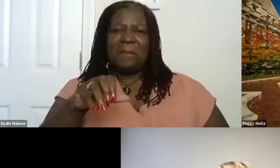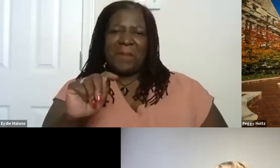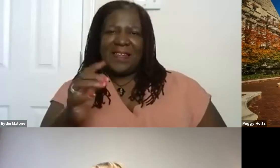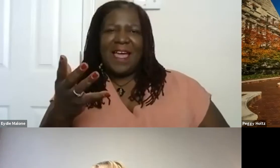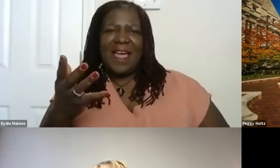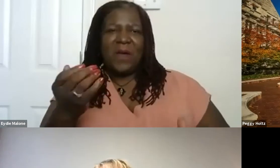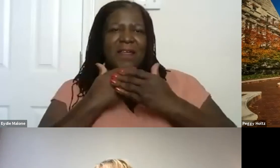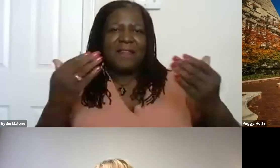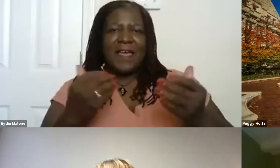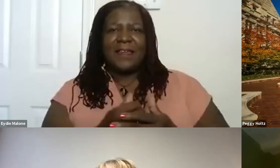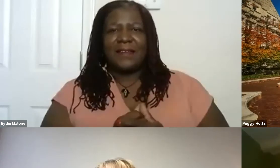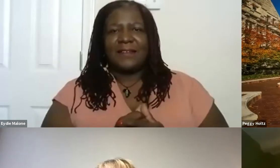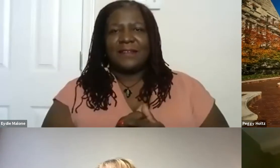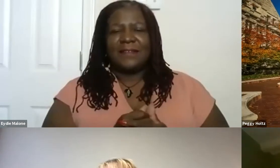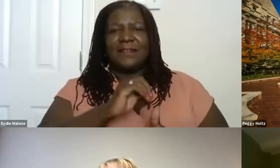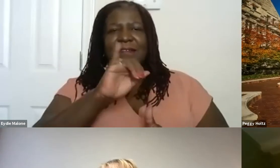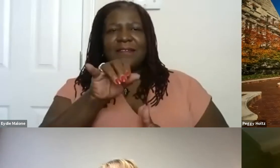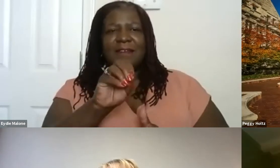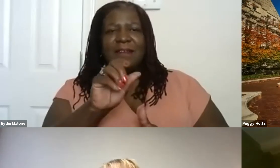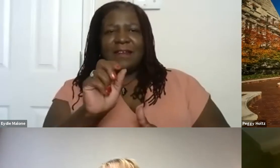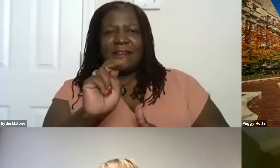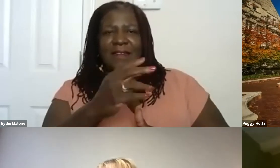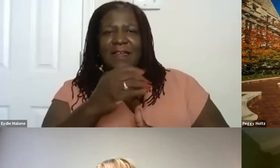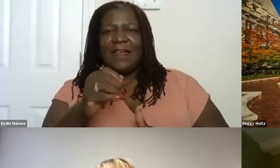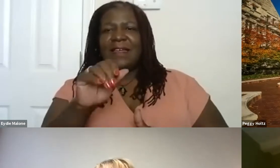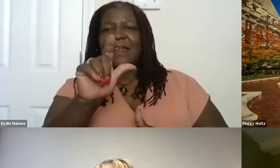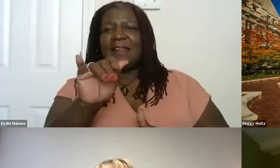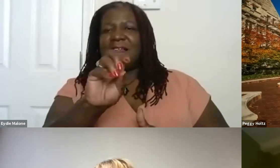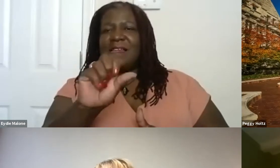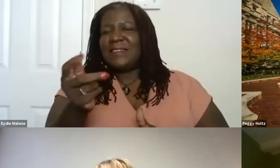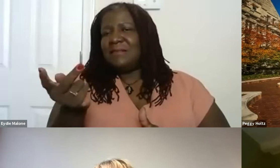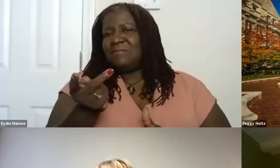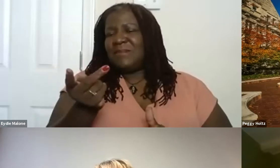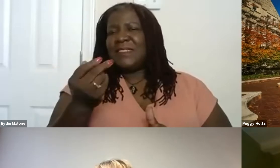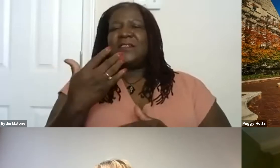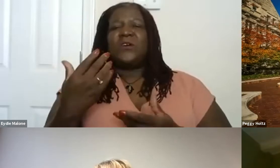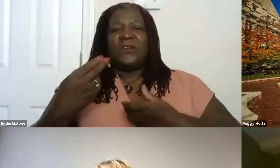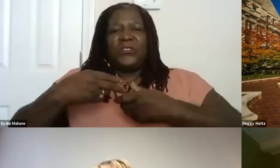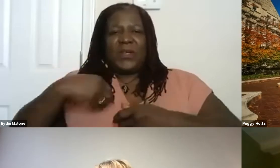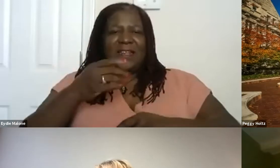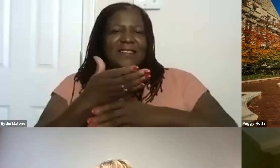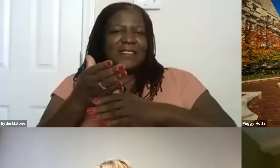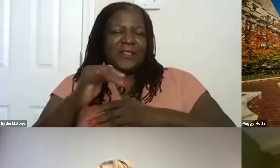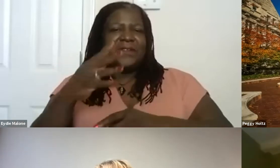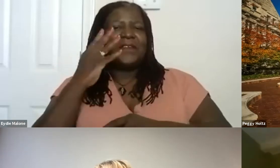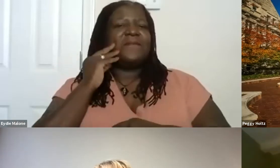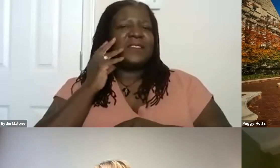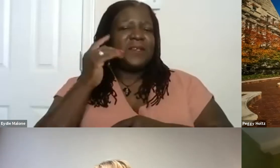Joanne and Lisa for joining us today and sharing their vaccination experience, their experience